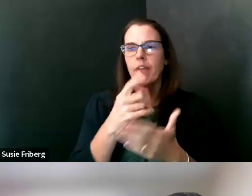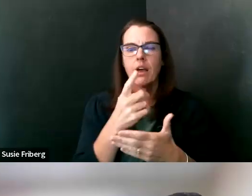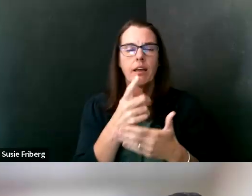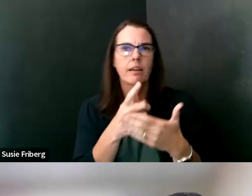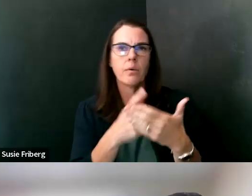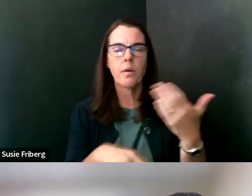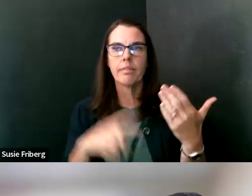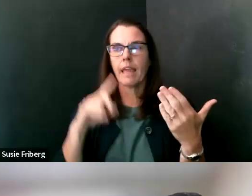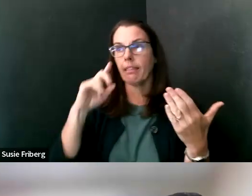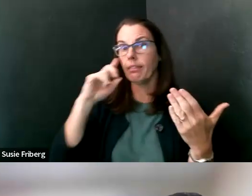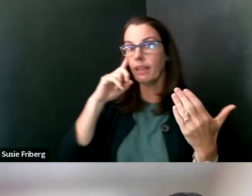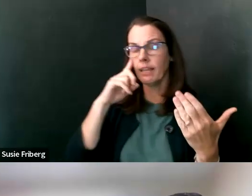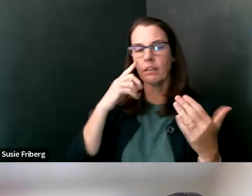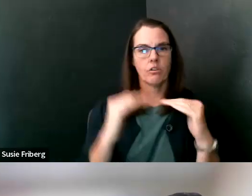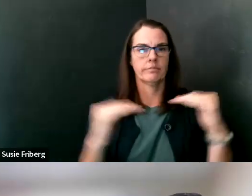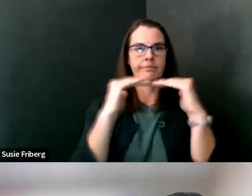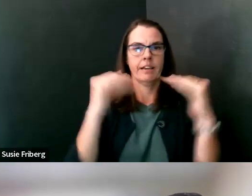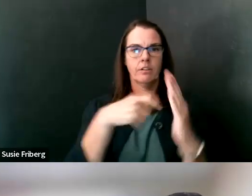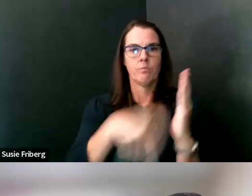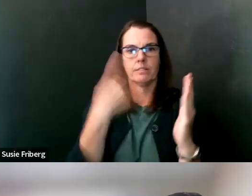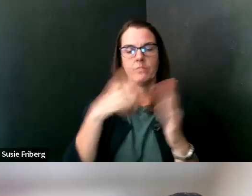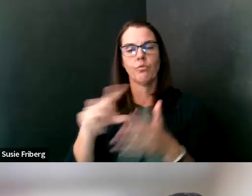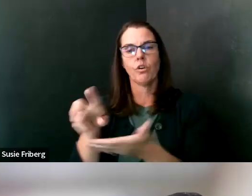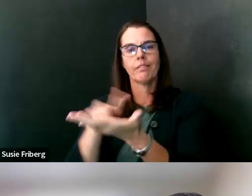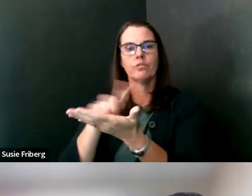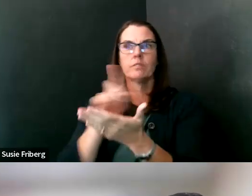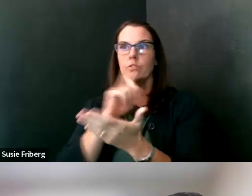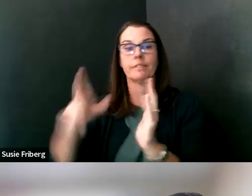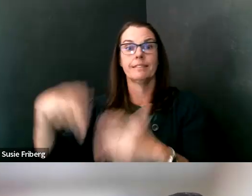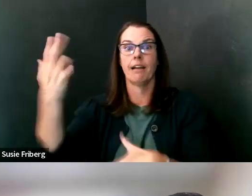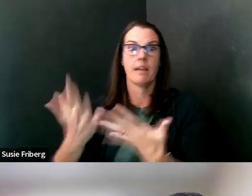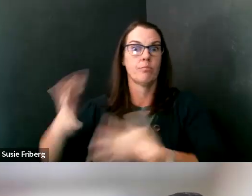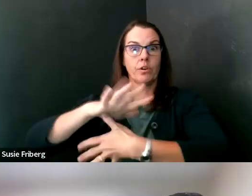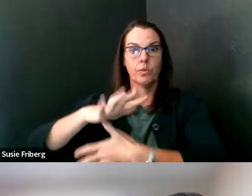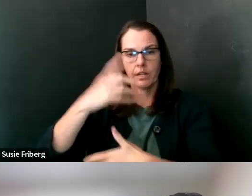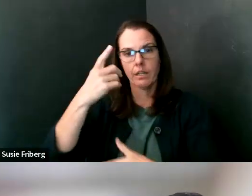to be fair prices for the drugs that are high priority uh for the part D program and trying